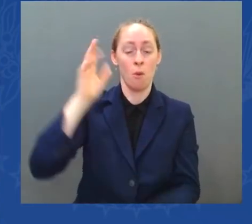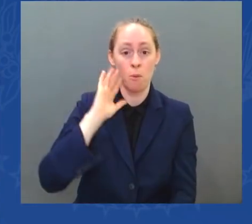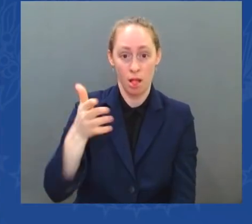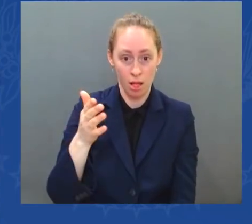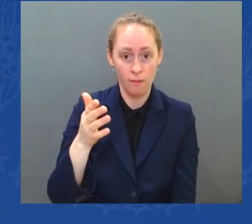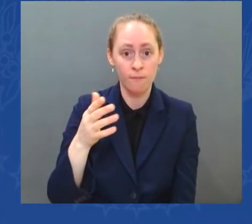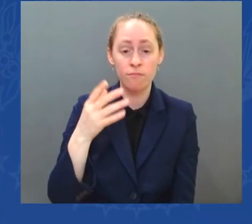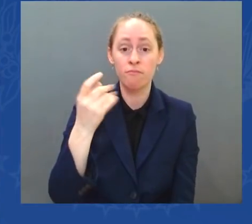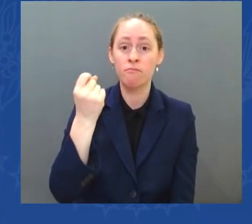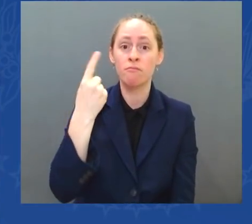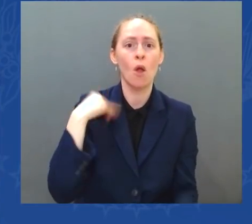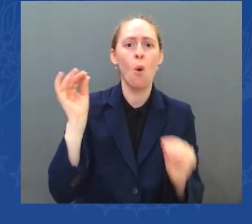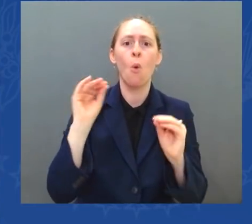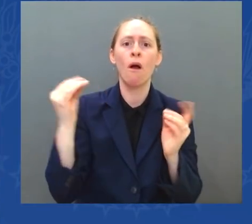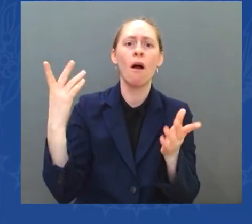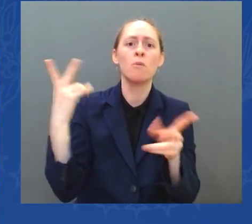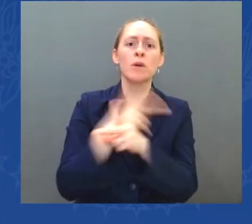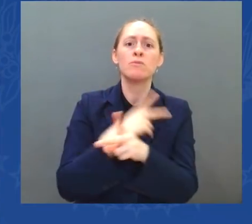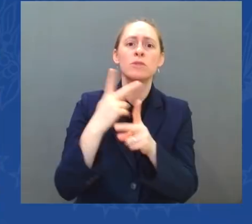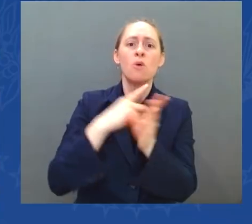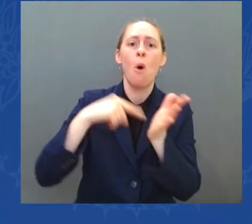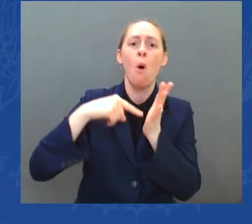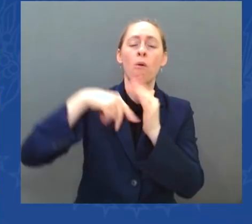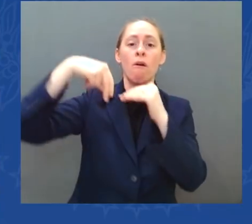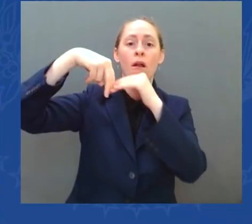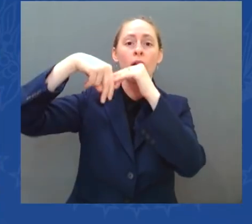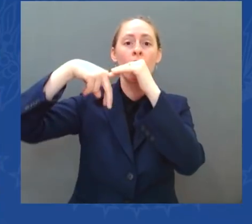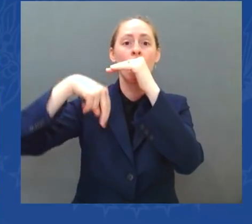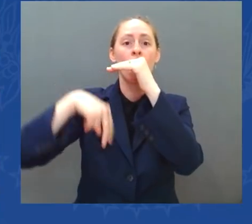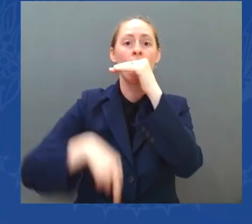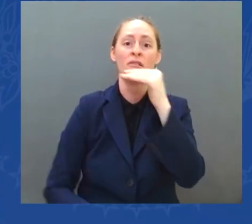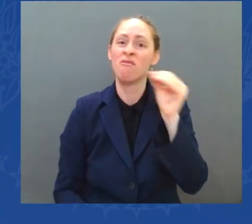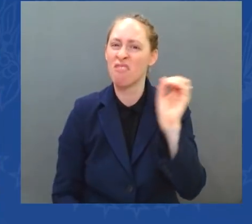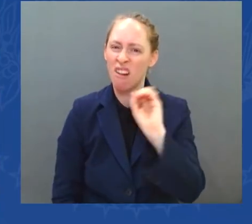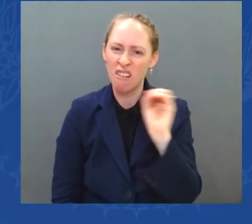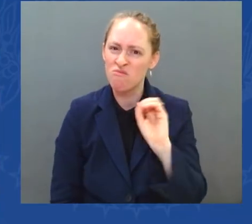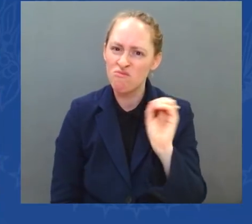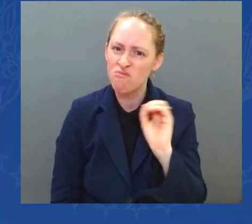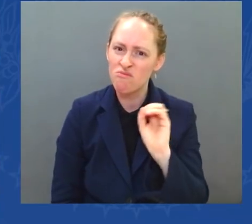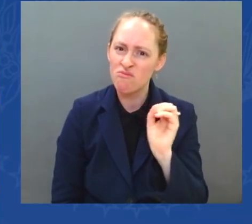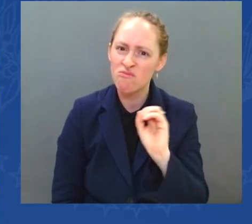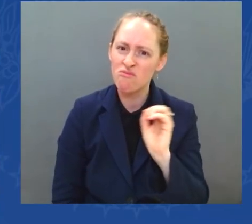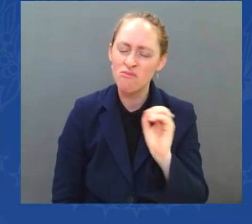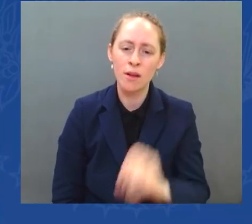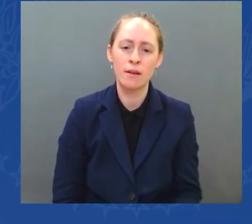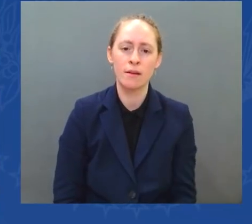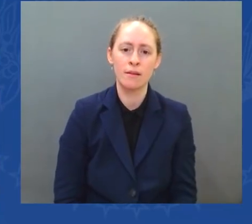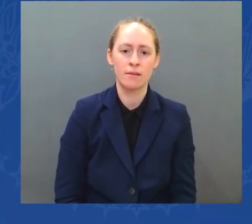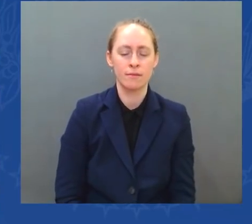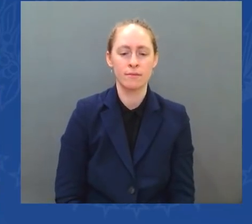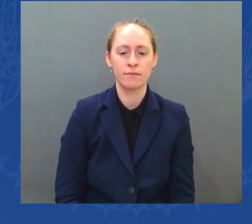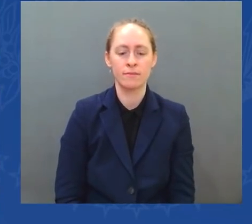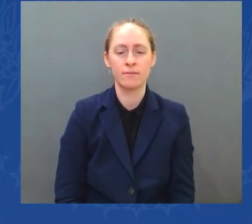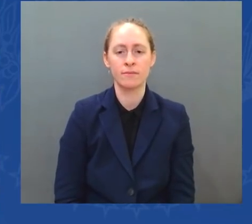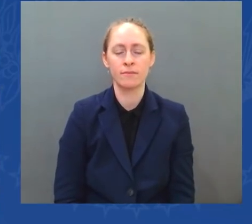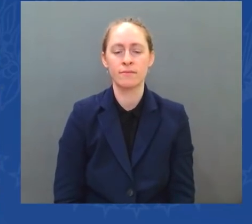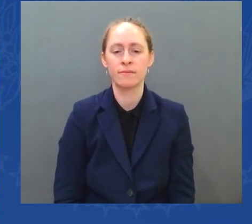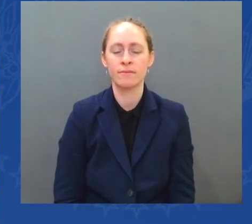And after a long, tough stretch, Americans are back to work; our economy has gone from being on the mend, to being on the move.